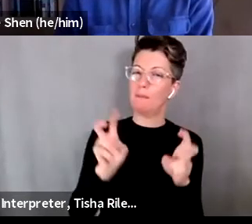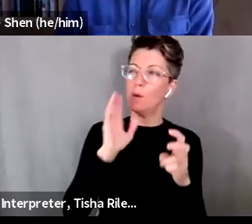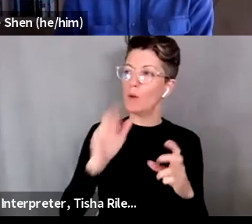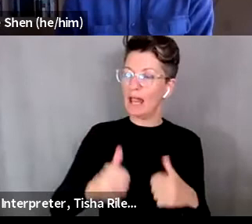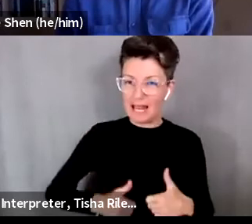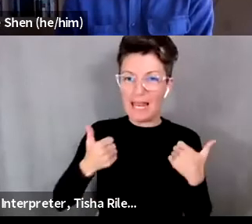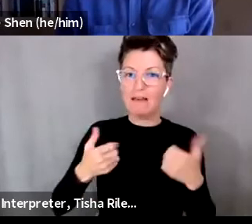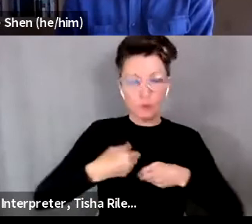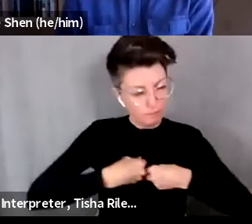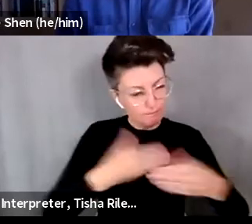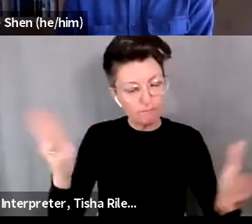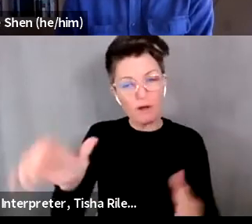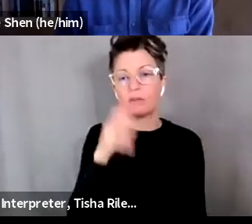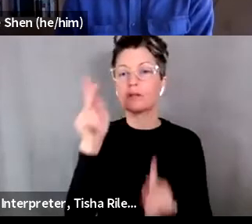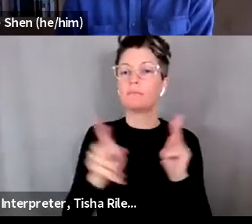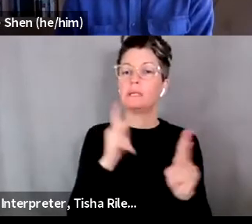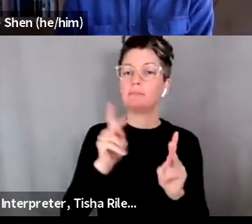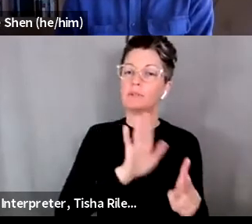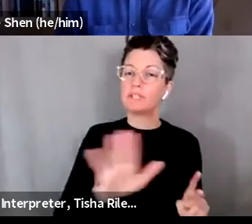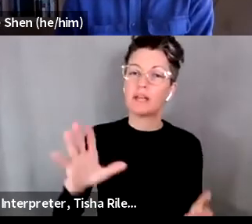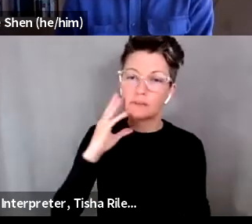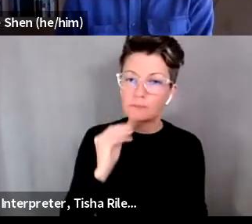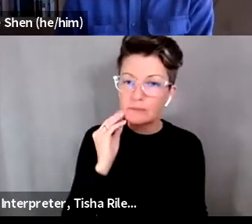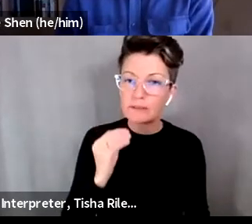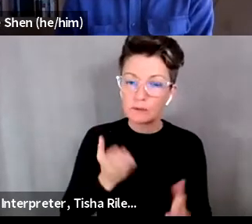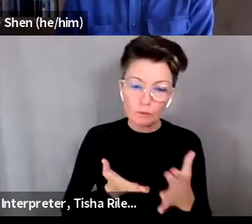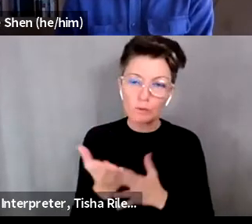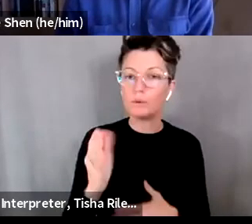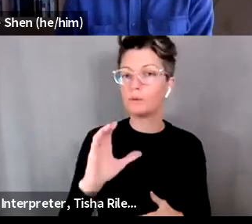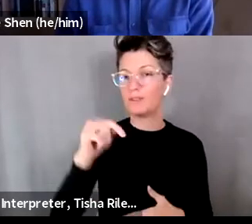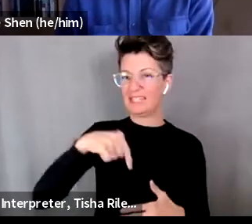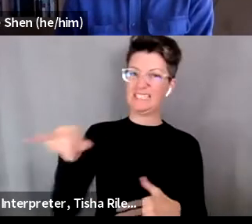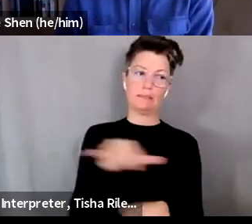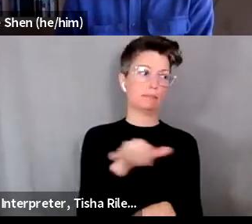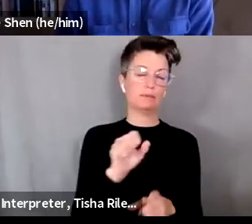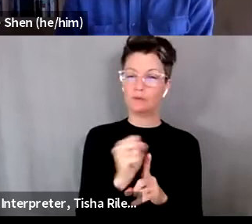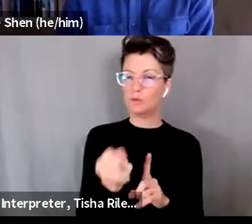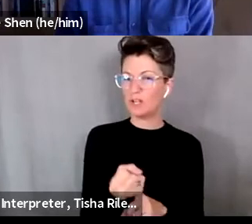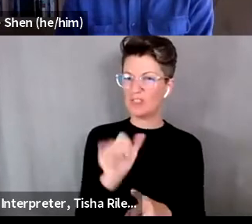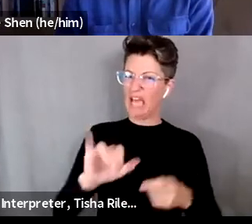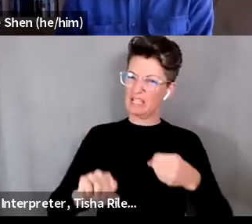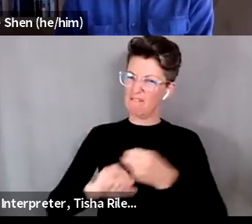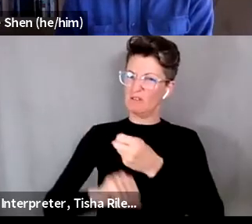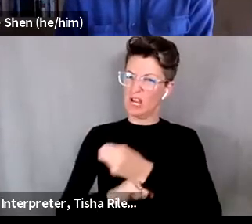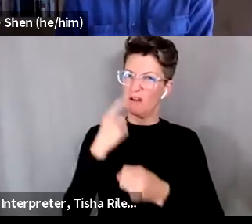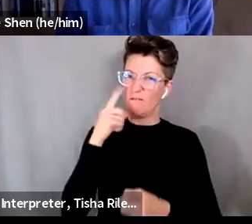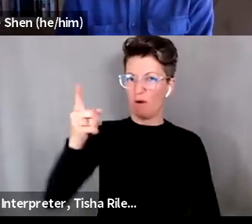And that, that was, that was the foundation as it was with everything Chas worked on,